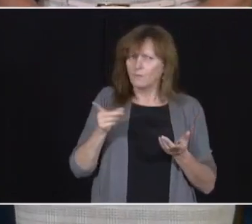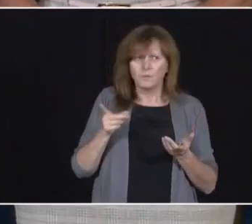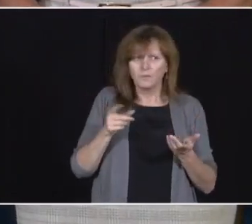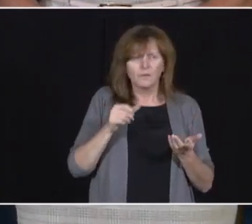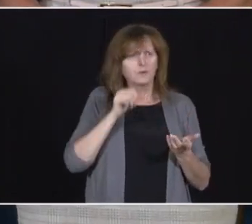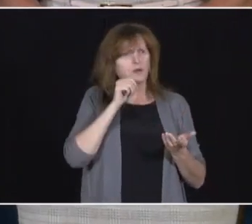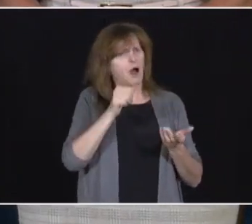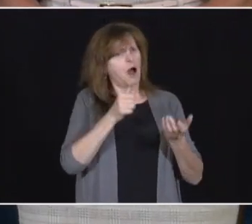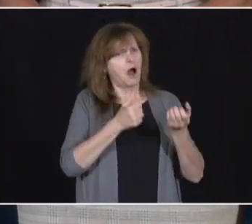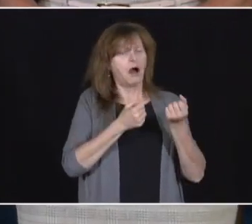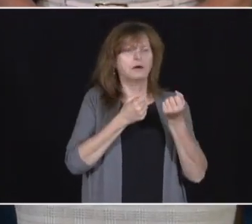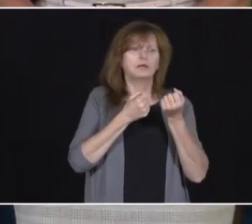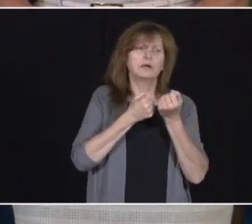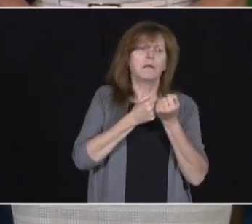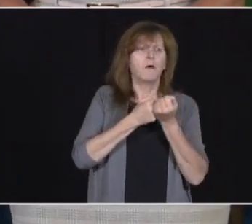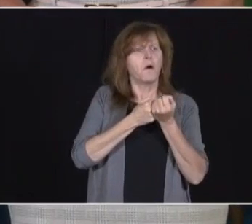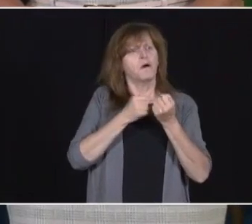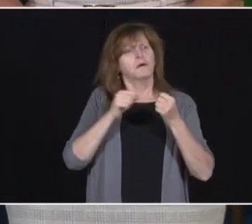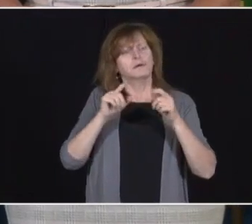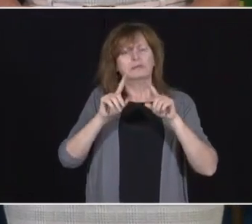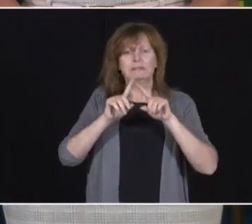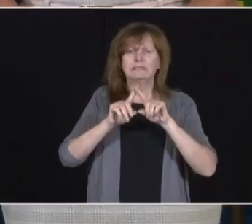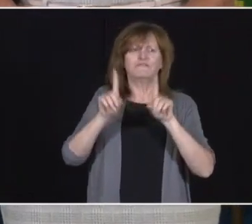the police.